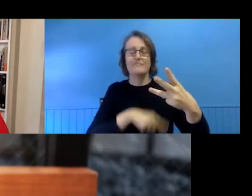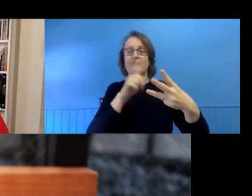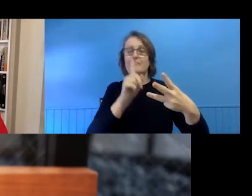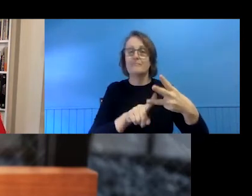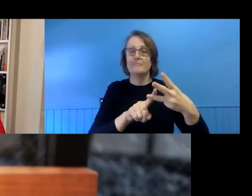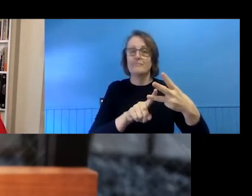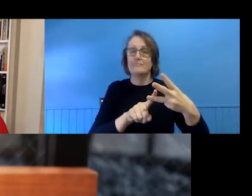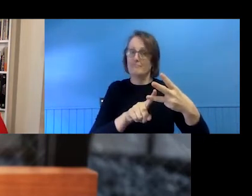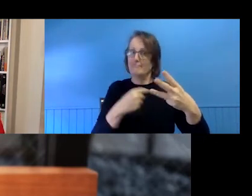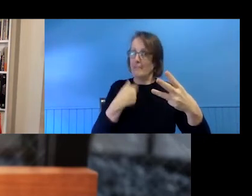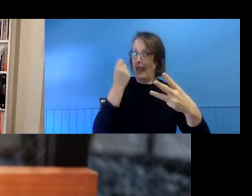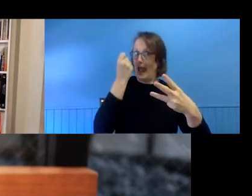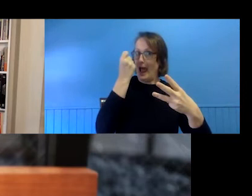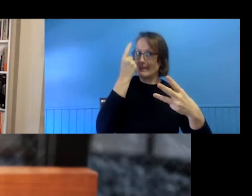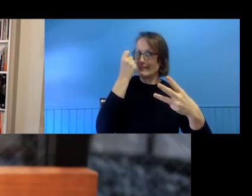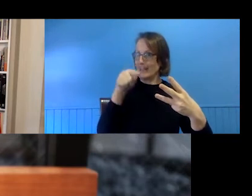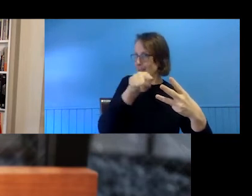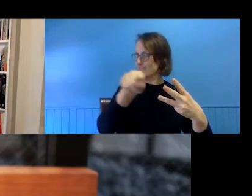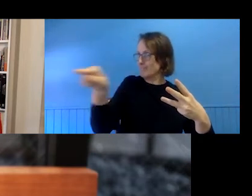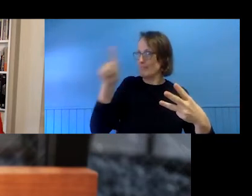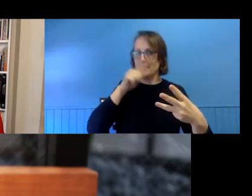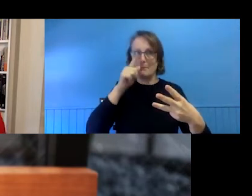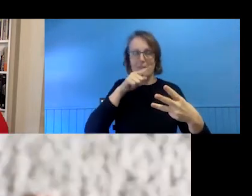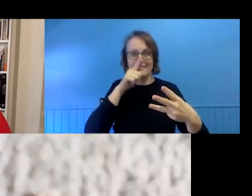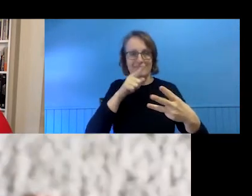how can you better understand those people that you want to engage with.